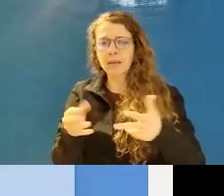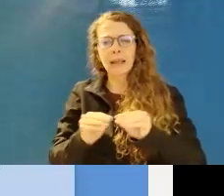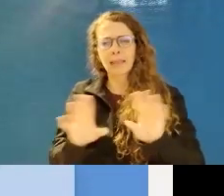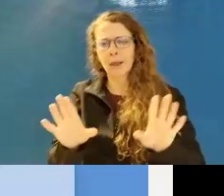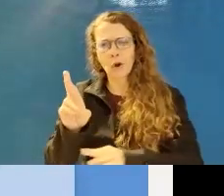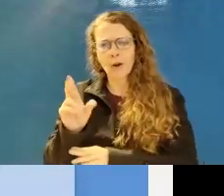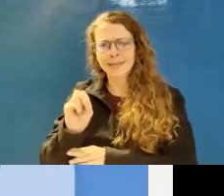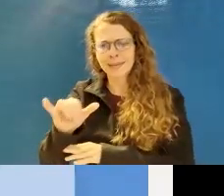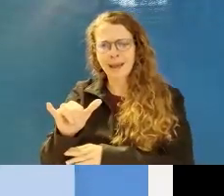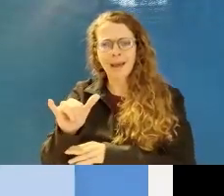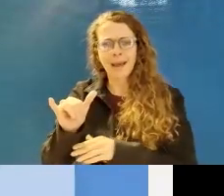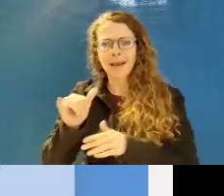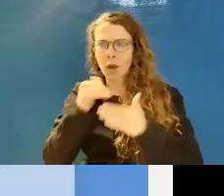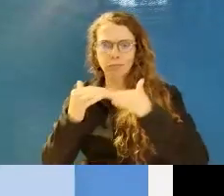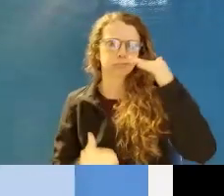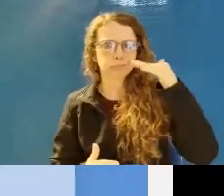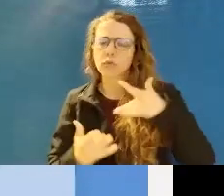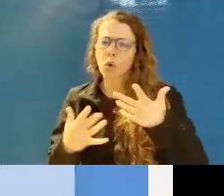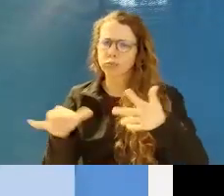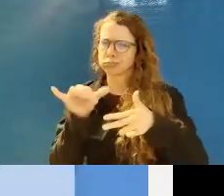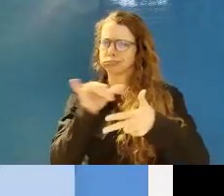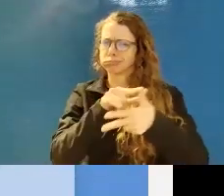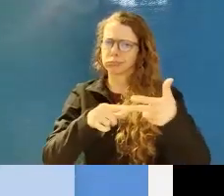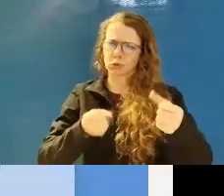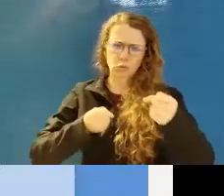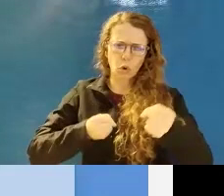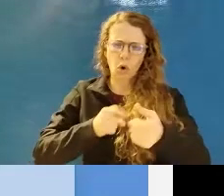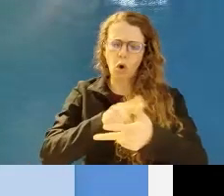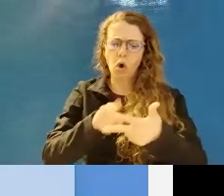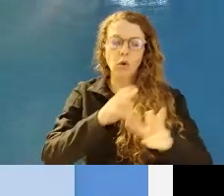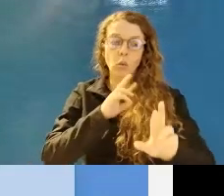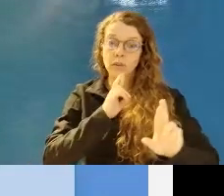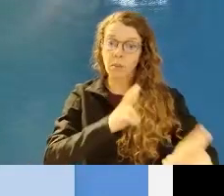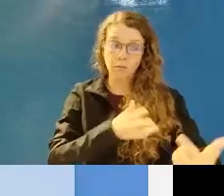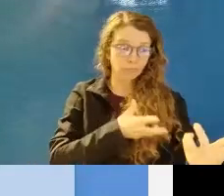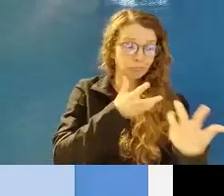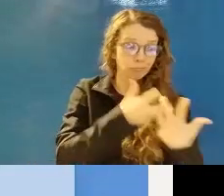They very clearly, you know, respond to the student in a really substantive way.